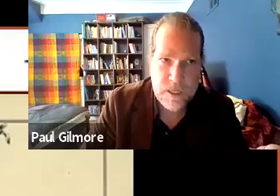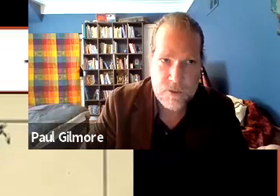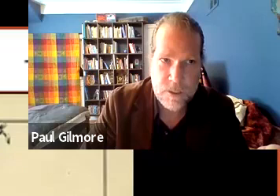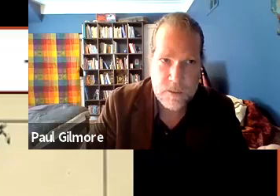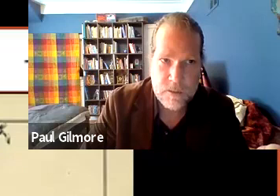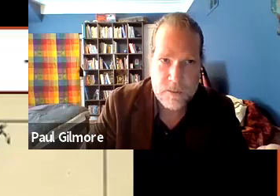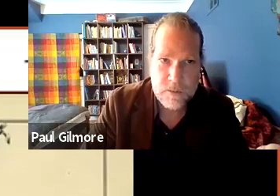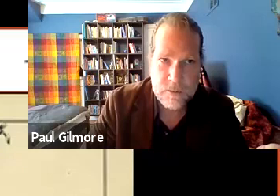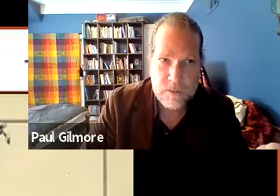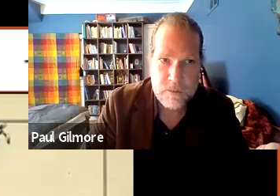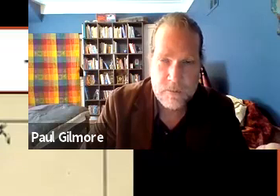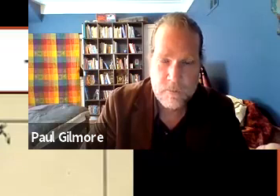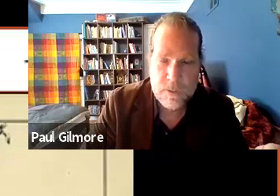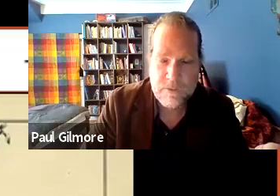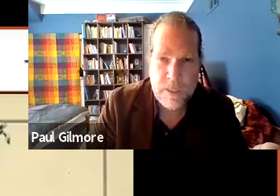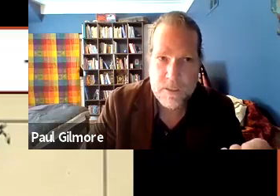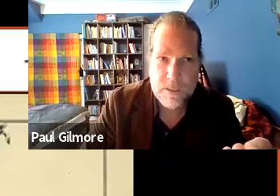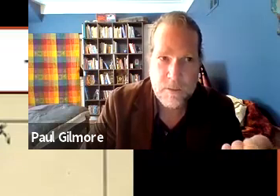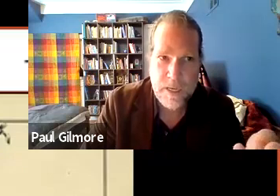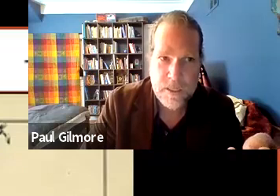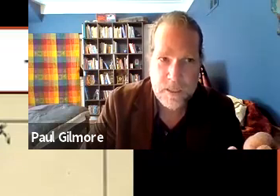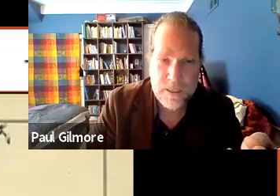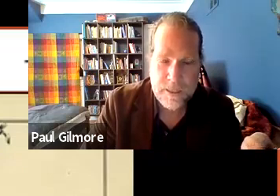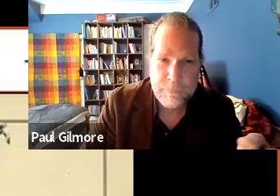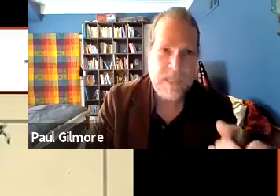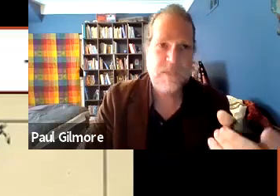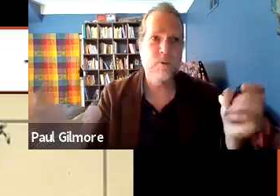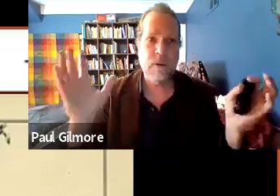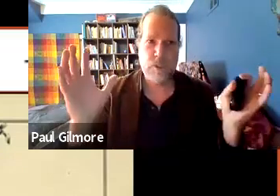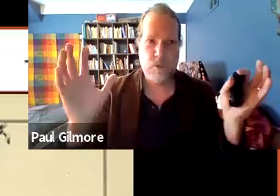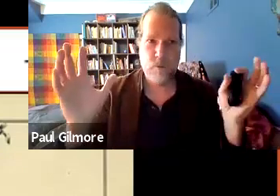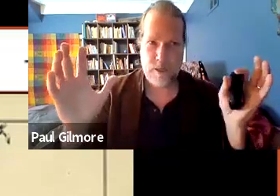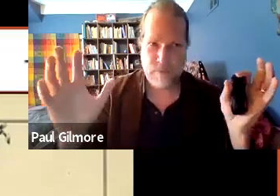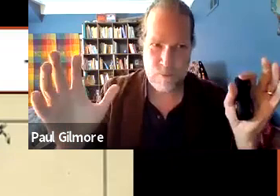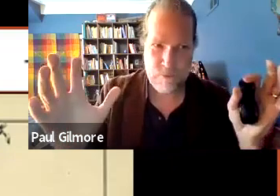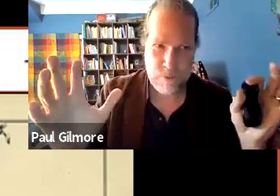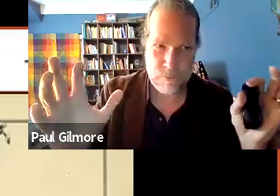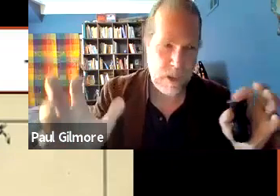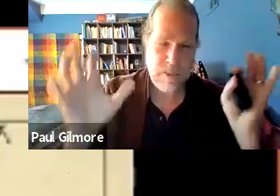this country, which for me is amazing. That's view number two and our two views. I mean,